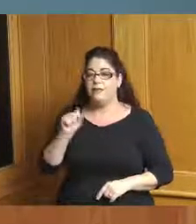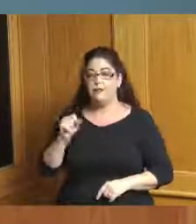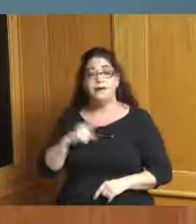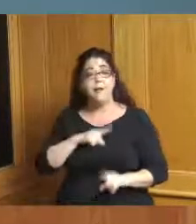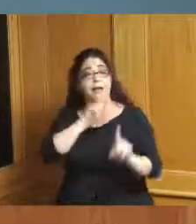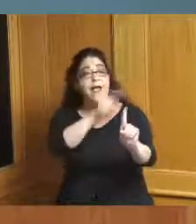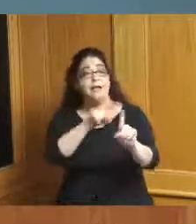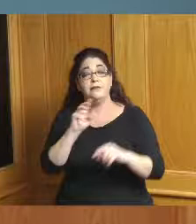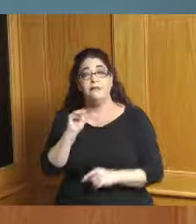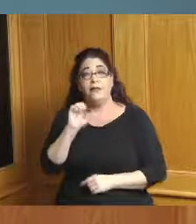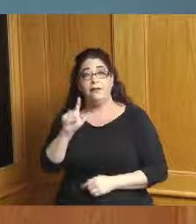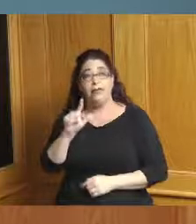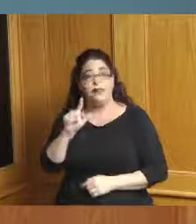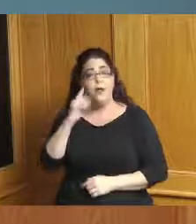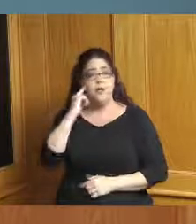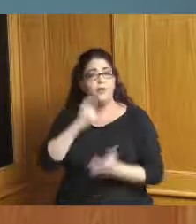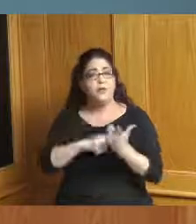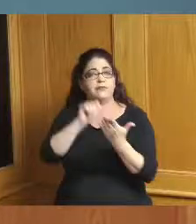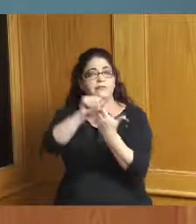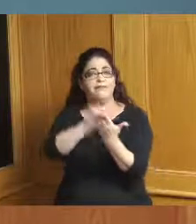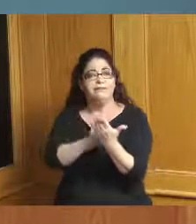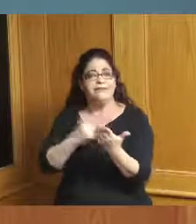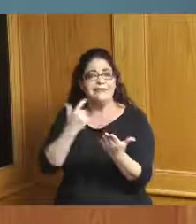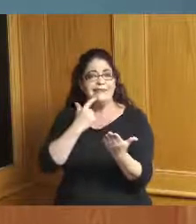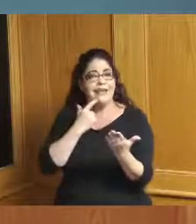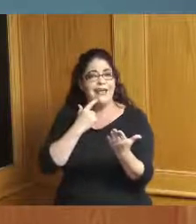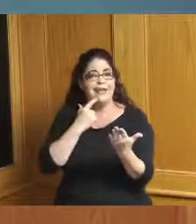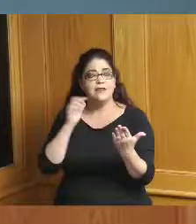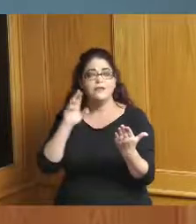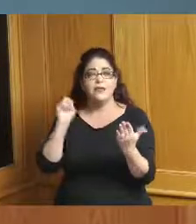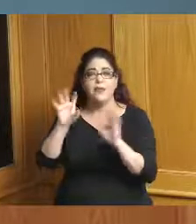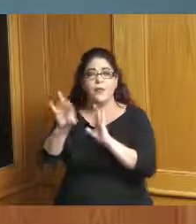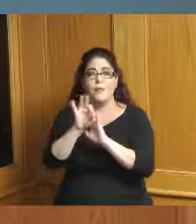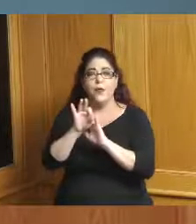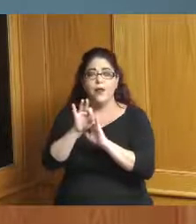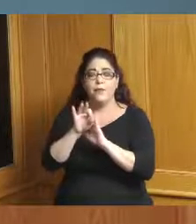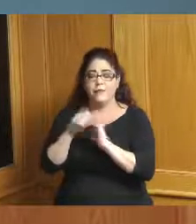I noticed that the agenda says reappointing and then the resolution just says appointing